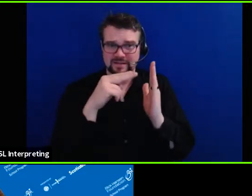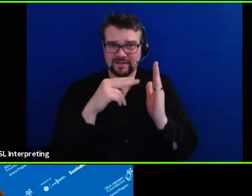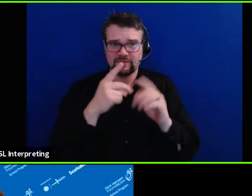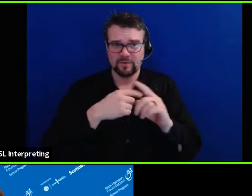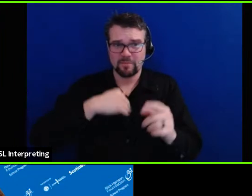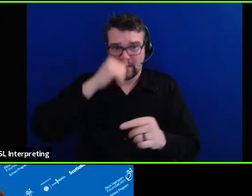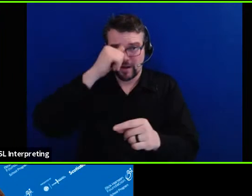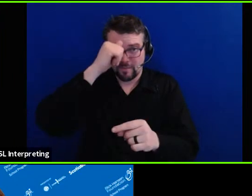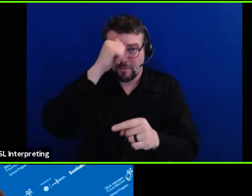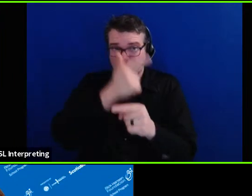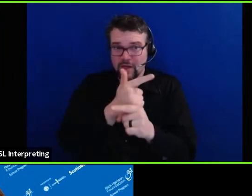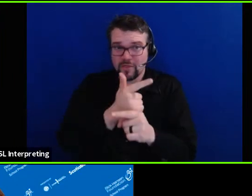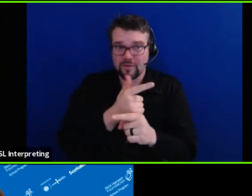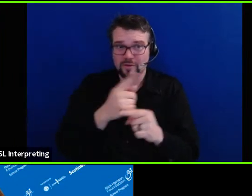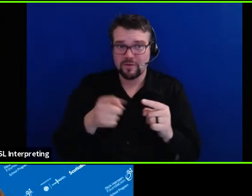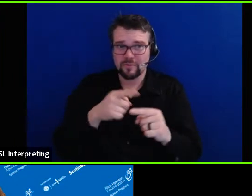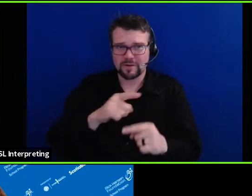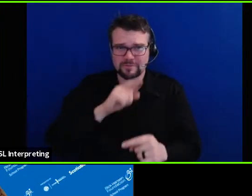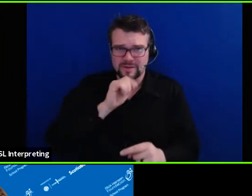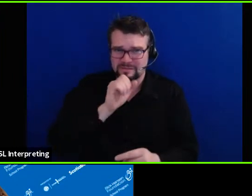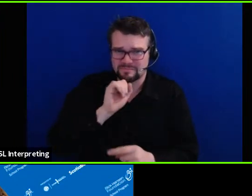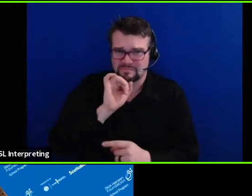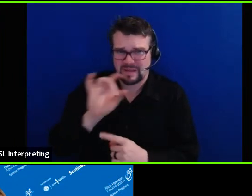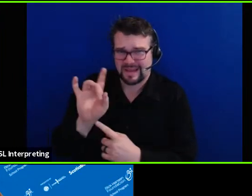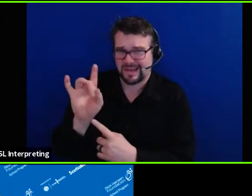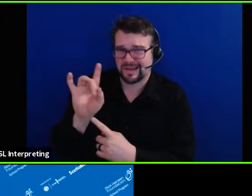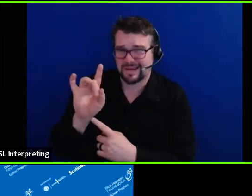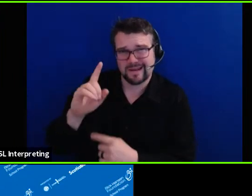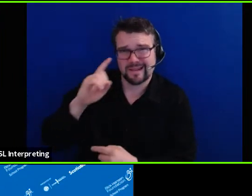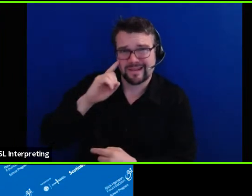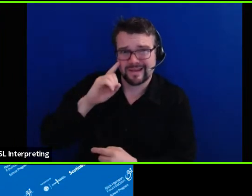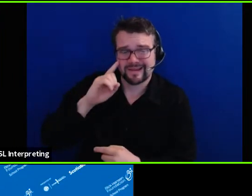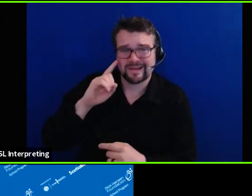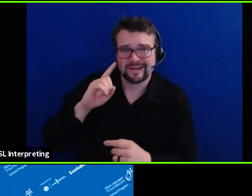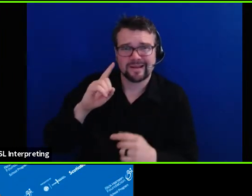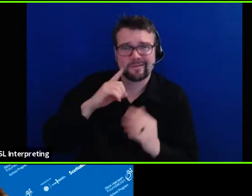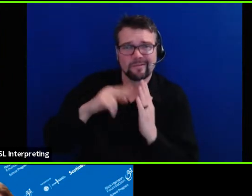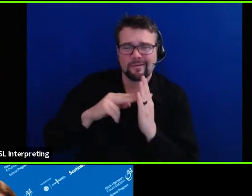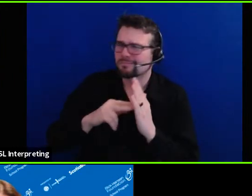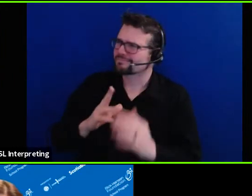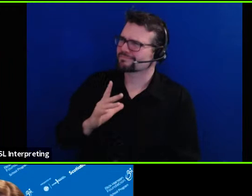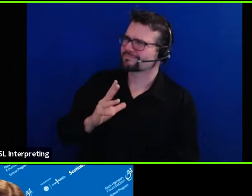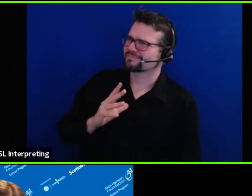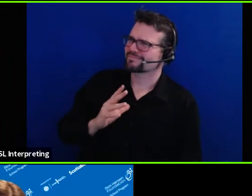WHEN HE WAS, LIKE, EIGHT YEARS OLD, I THINK. THAT'S FANTASTIC. THAT IS FANTASTIC.